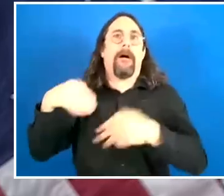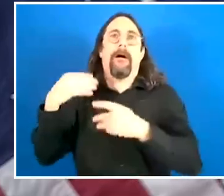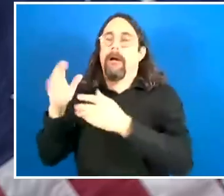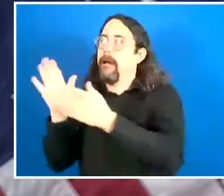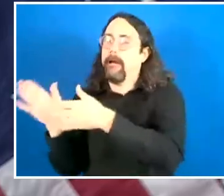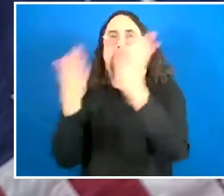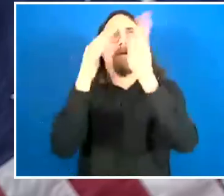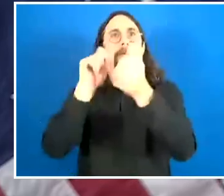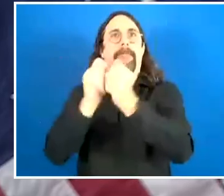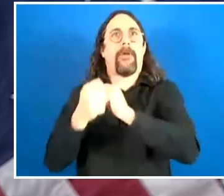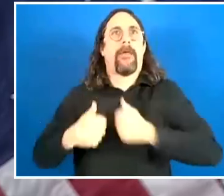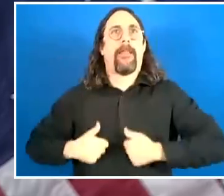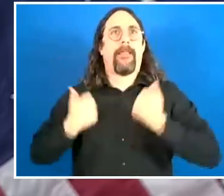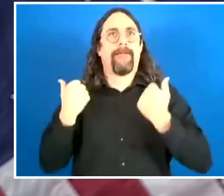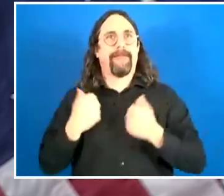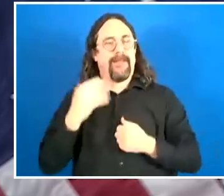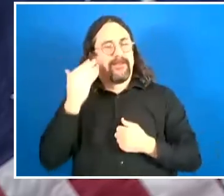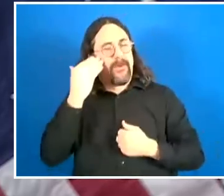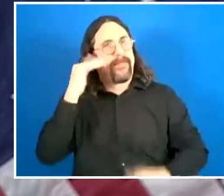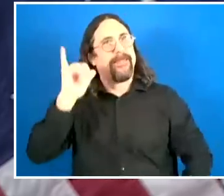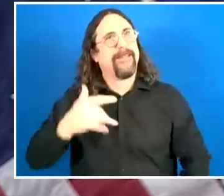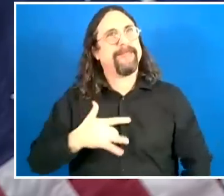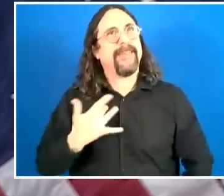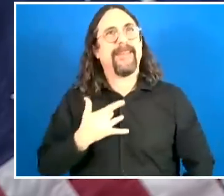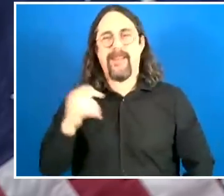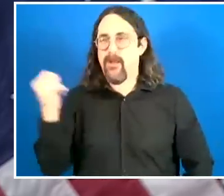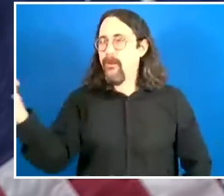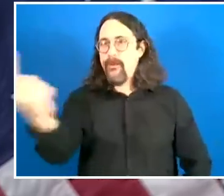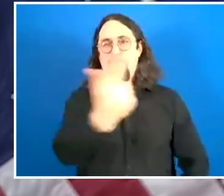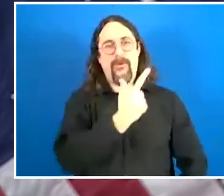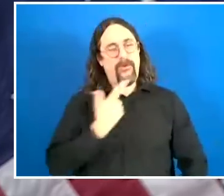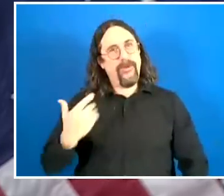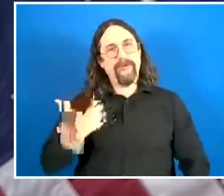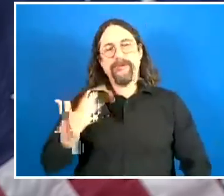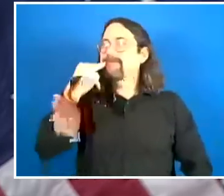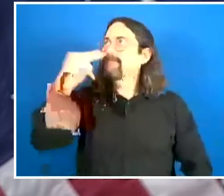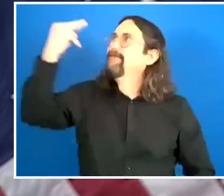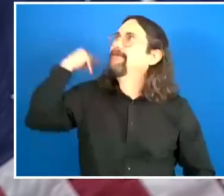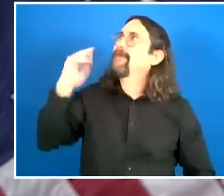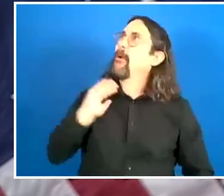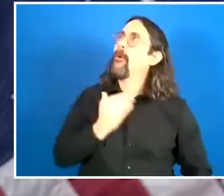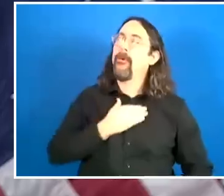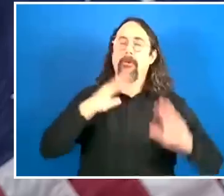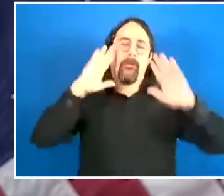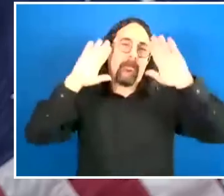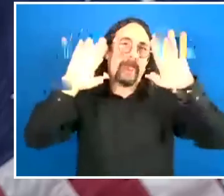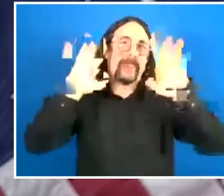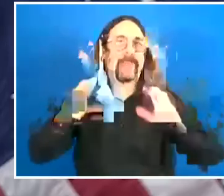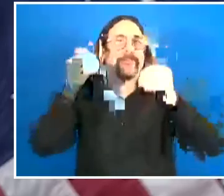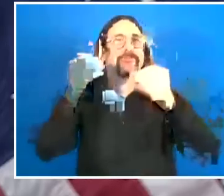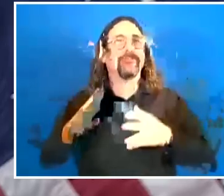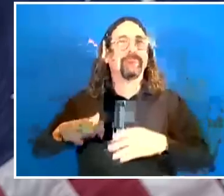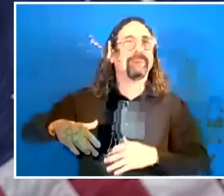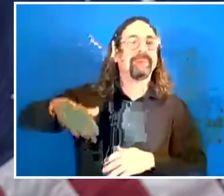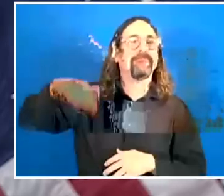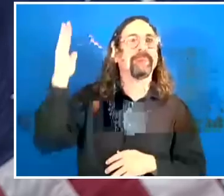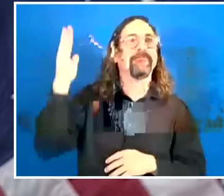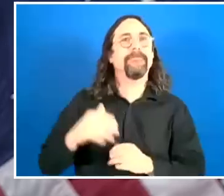NOW IN THE MIDDLE